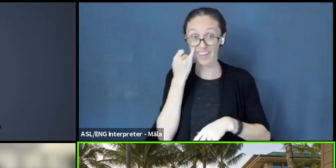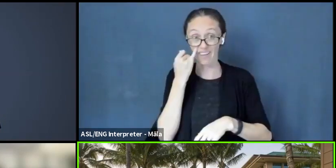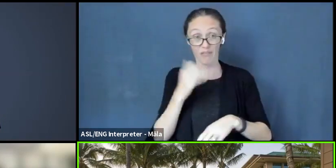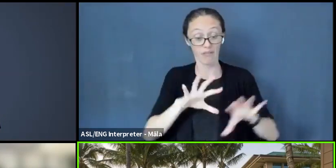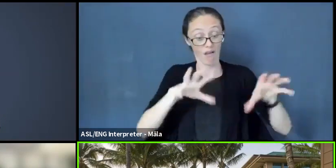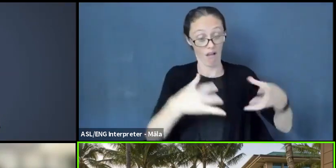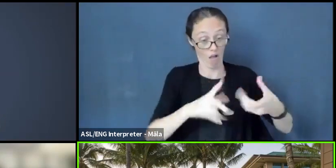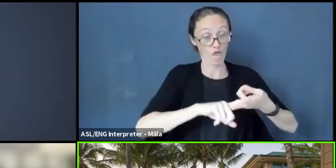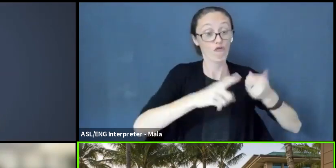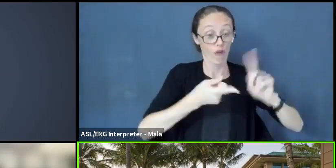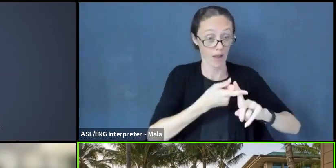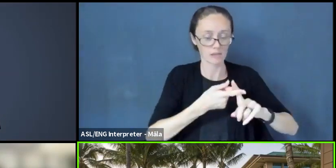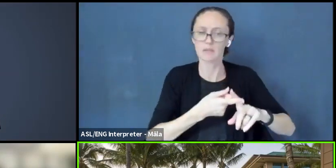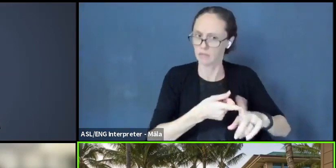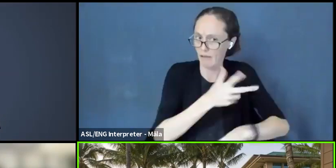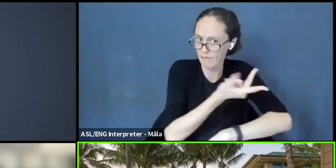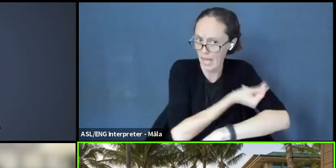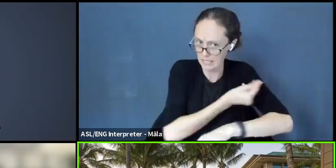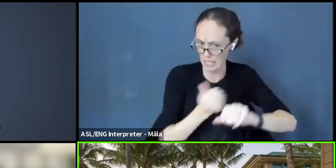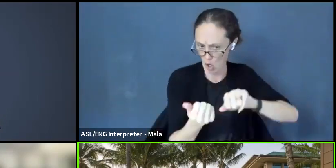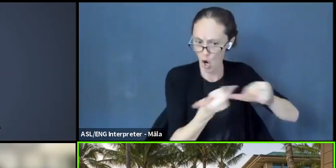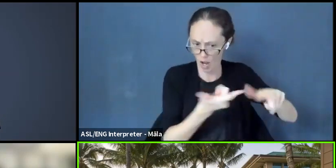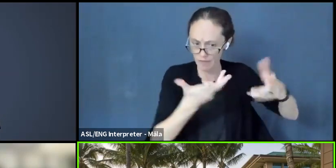recommend because they don't live in your household.